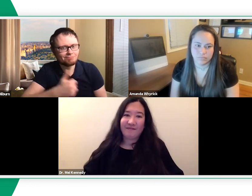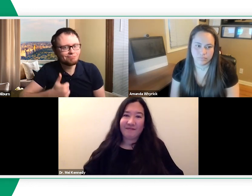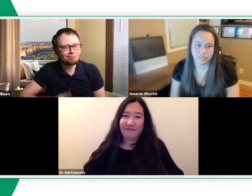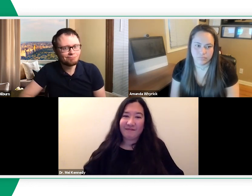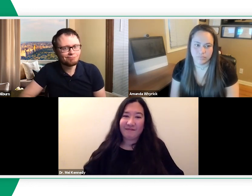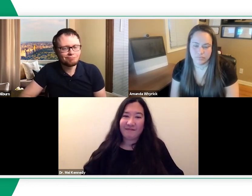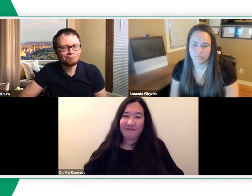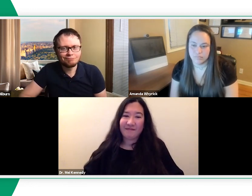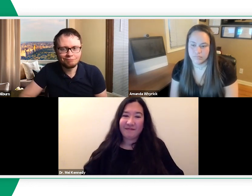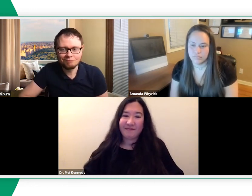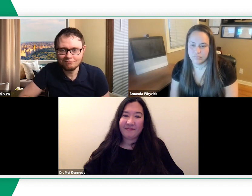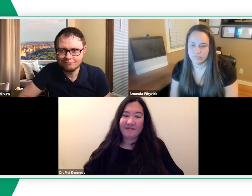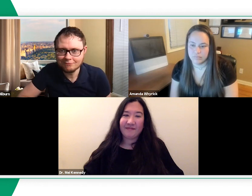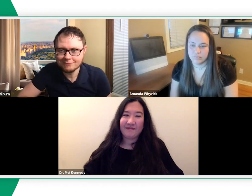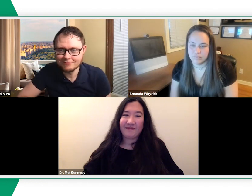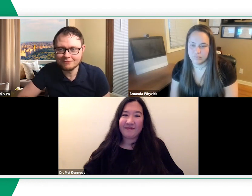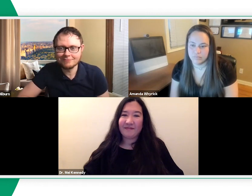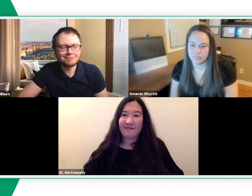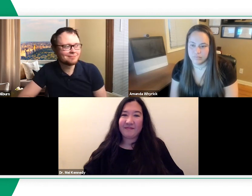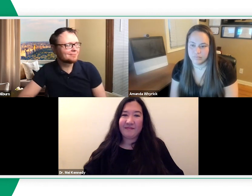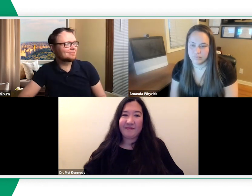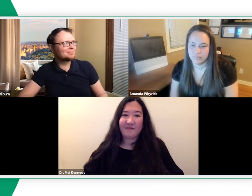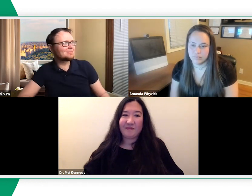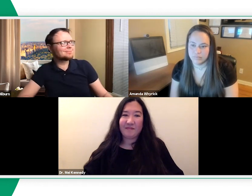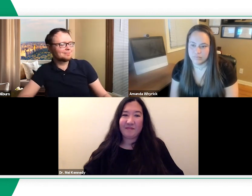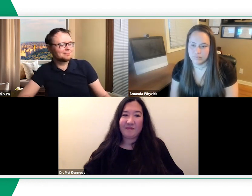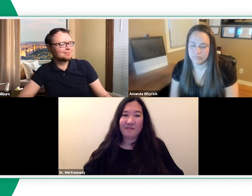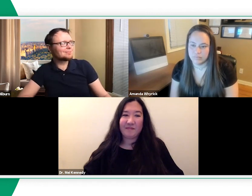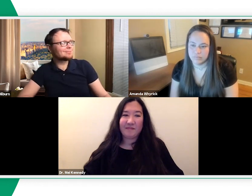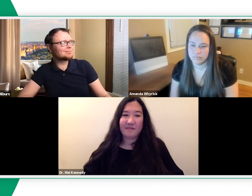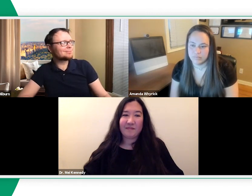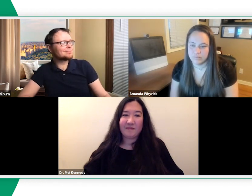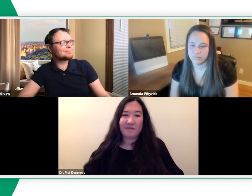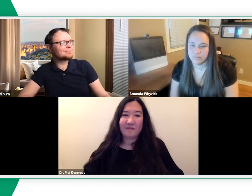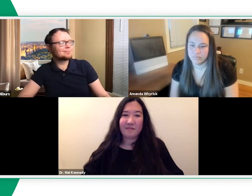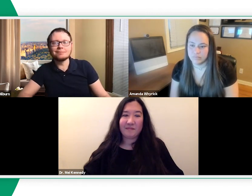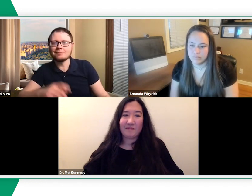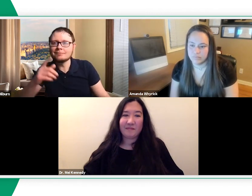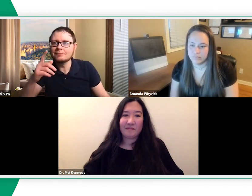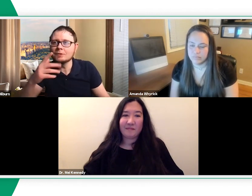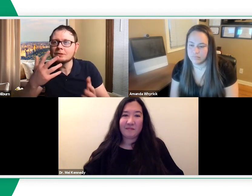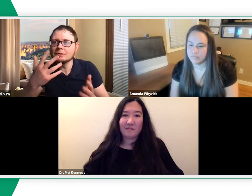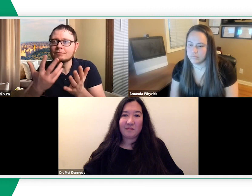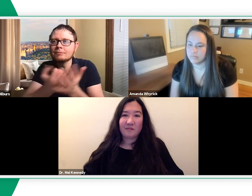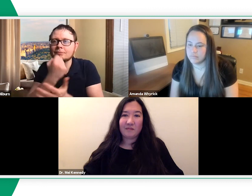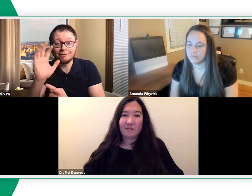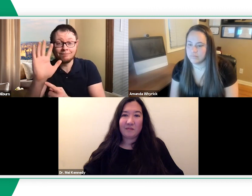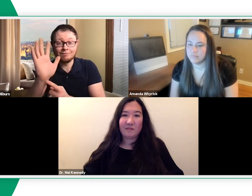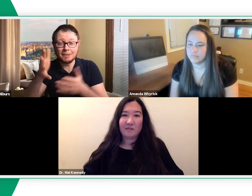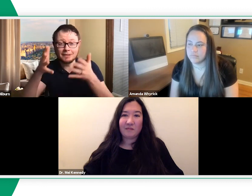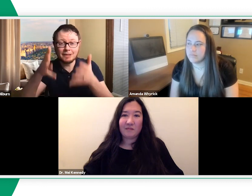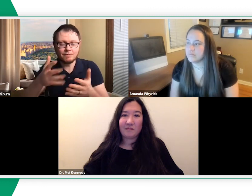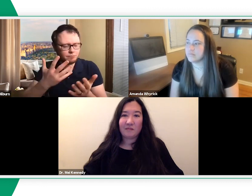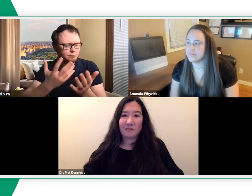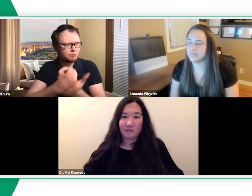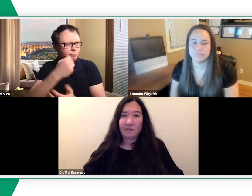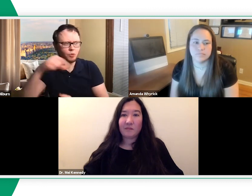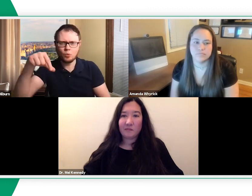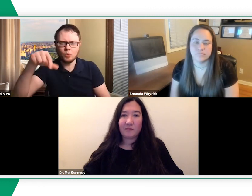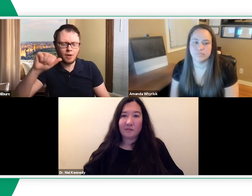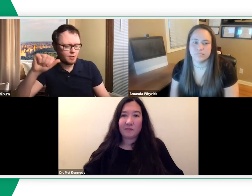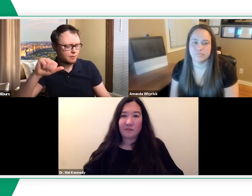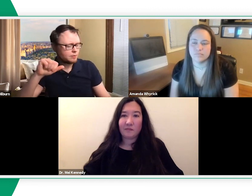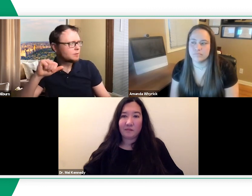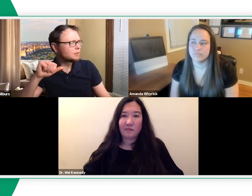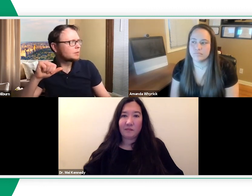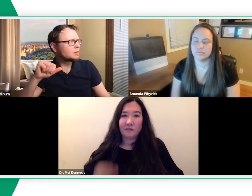your feedback. We really appreciate it. >>BRIAN MILBURN: All right, we have 5 minutes